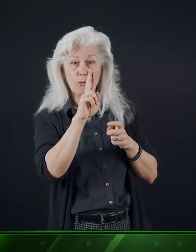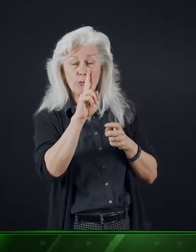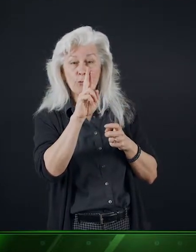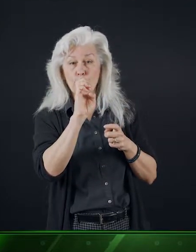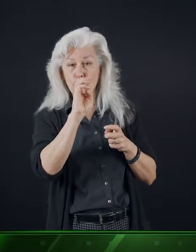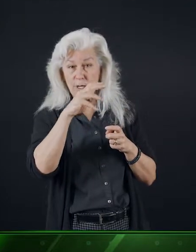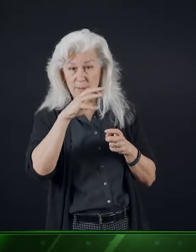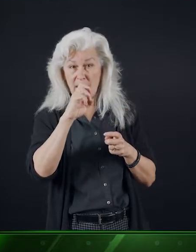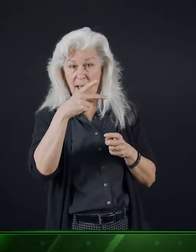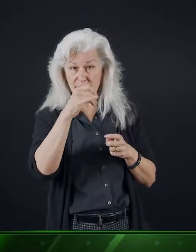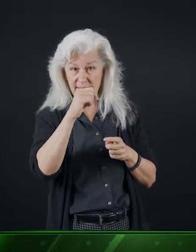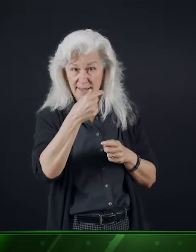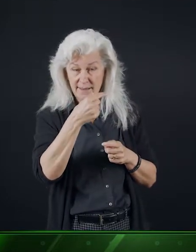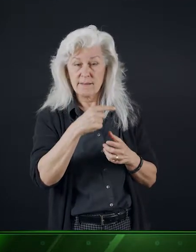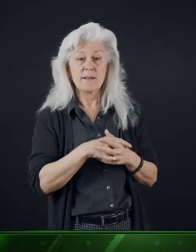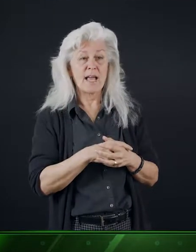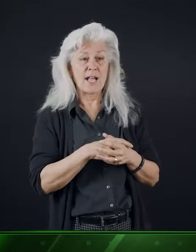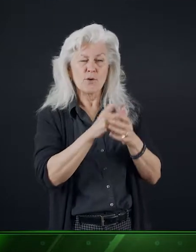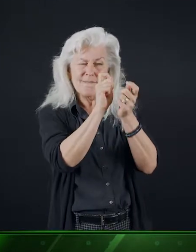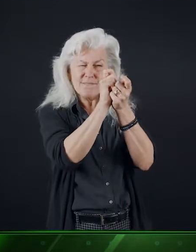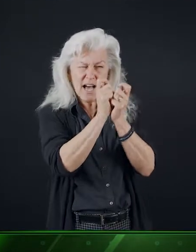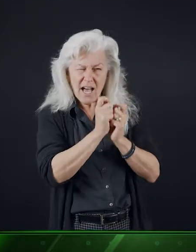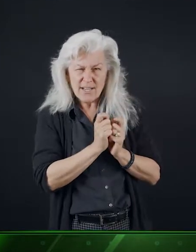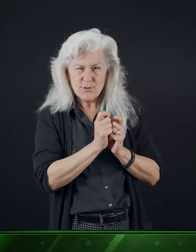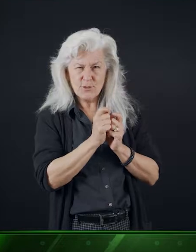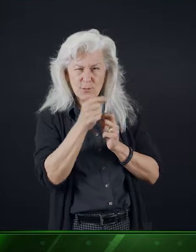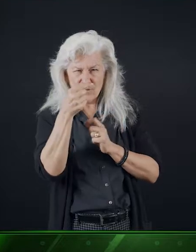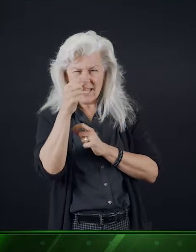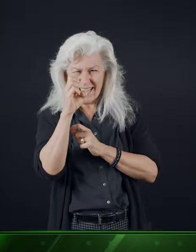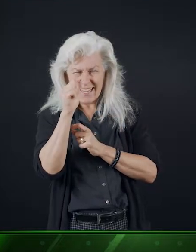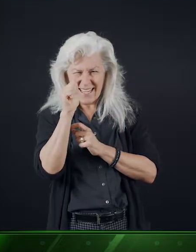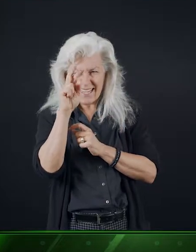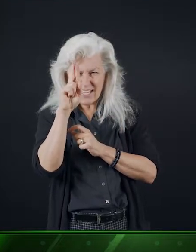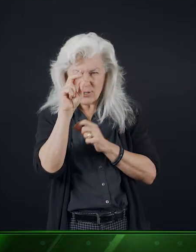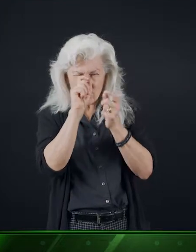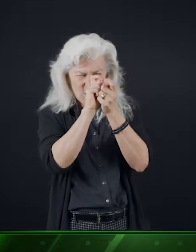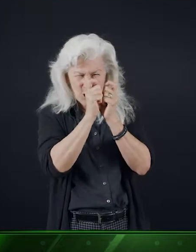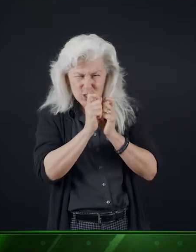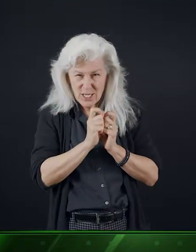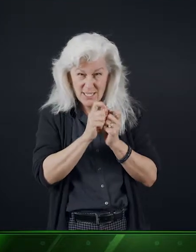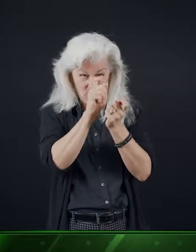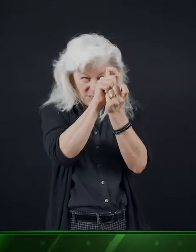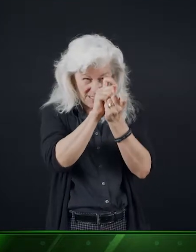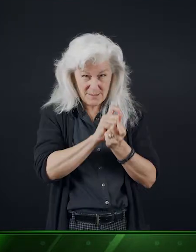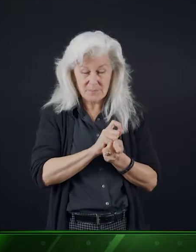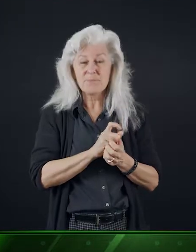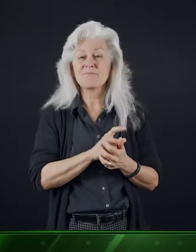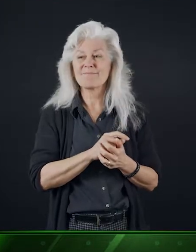And you can fine-tune any of these with that little gear icon to change the various customizations. Awesome!